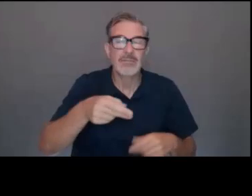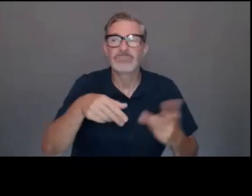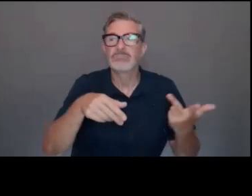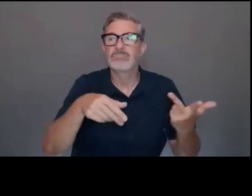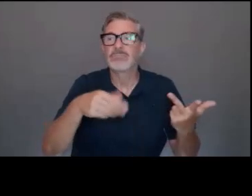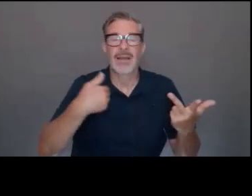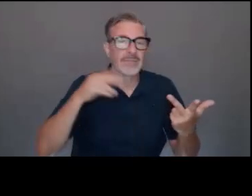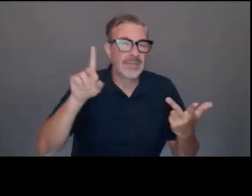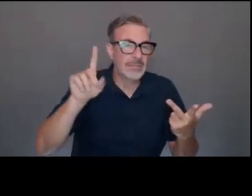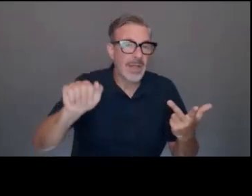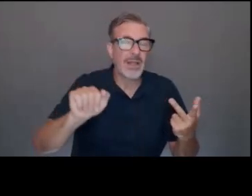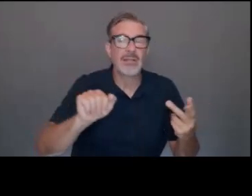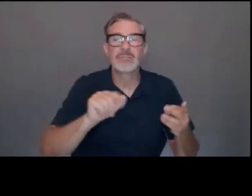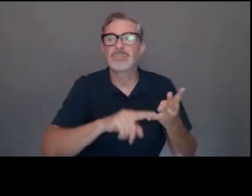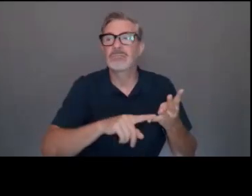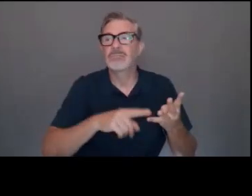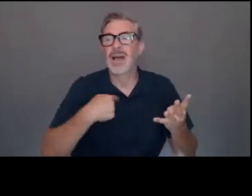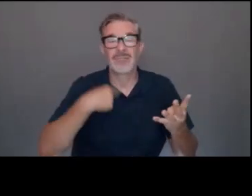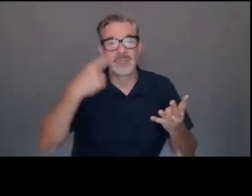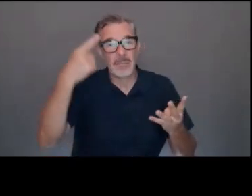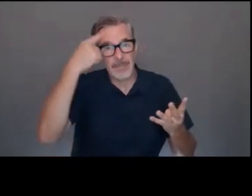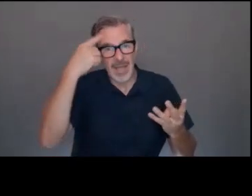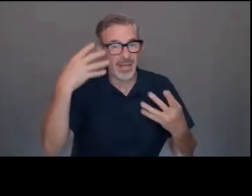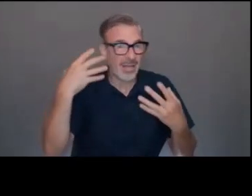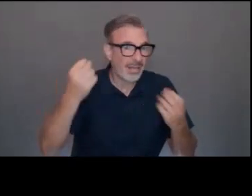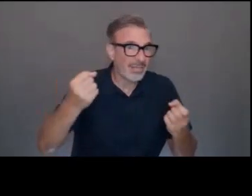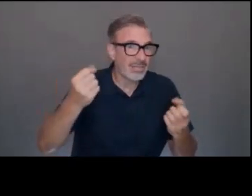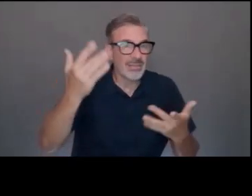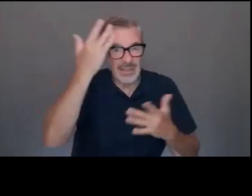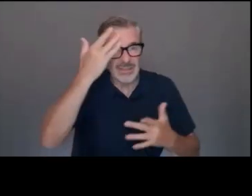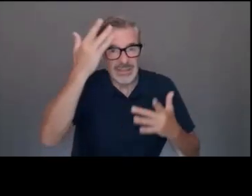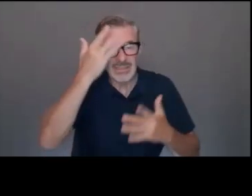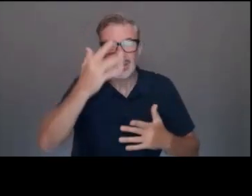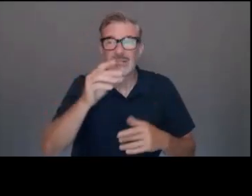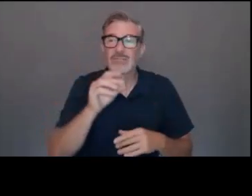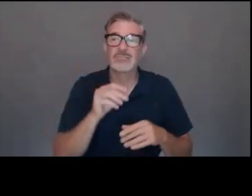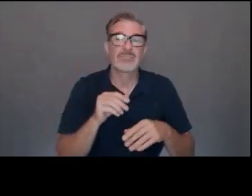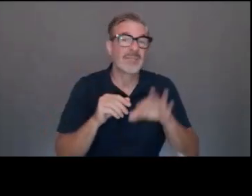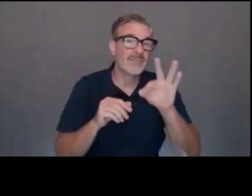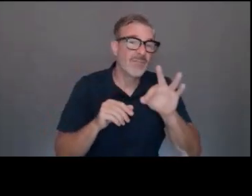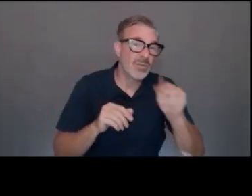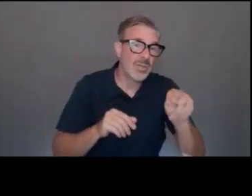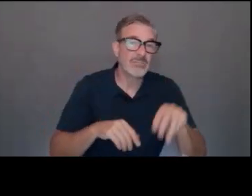mental illness, or a First Nations, Inuit, or Métis artist facing language,